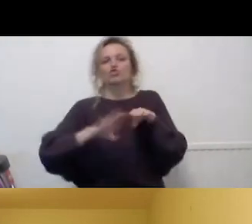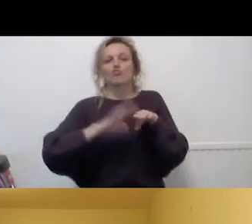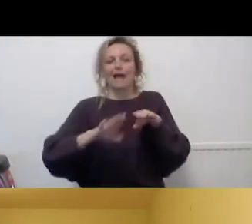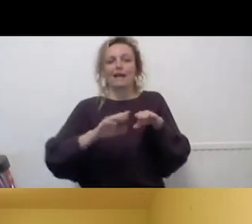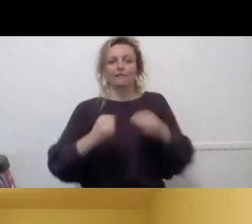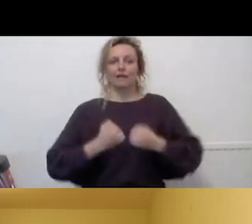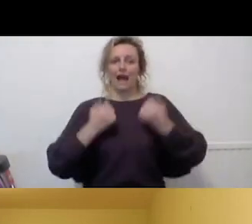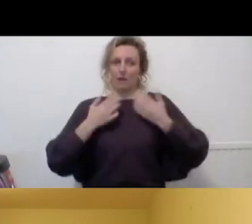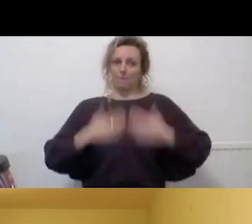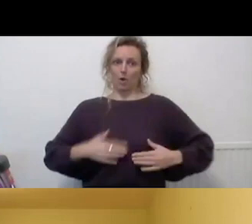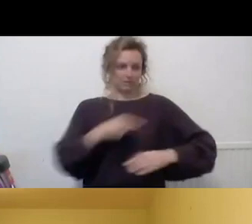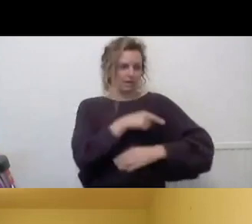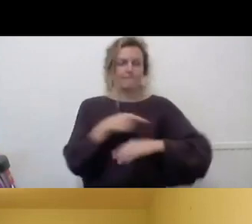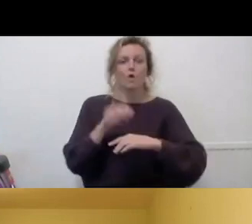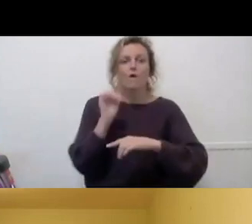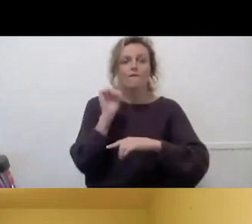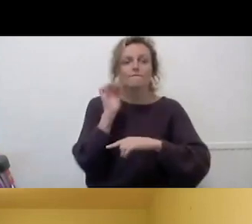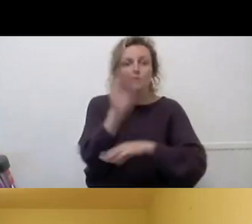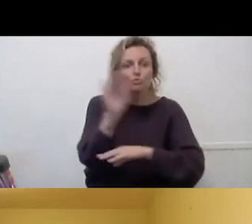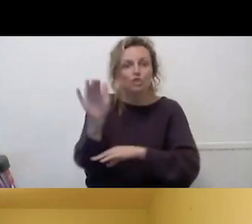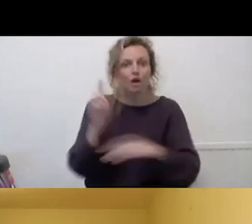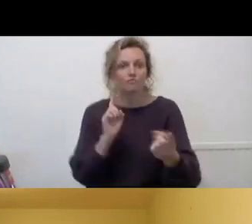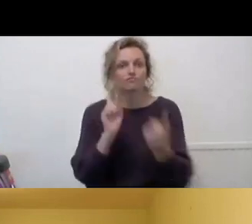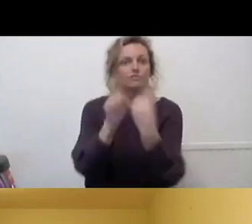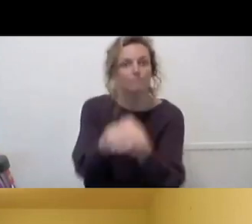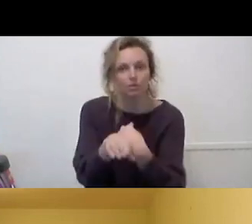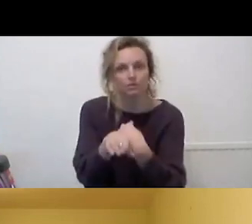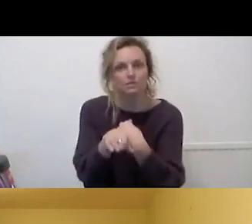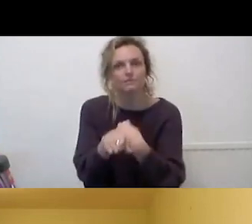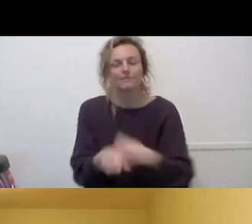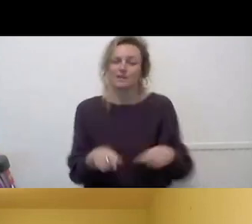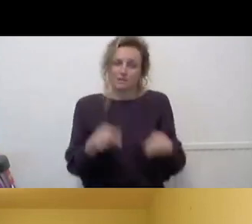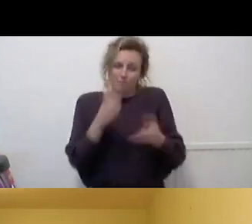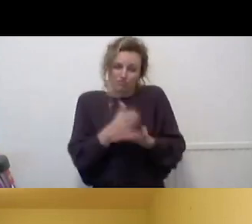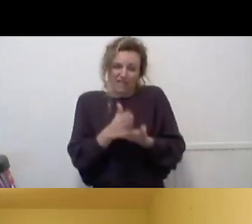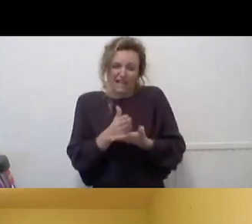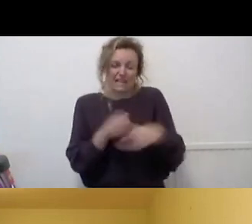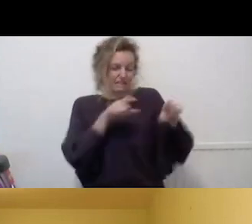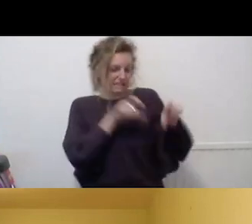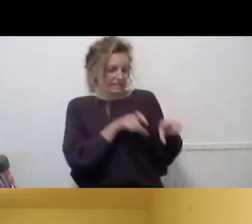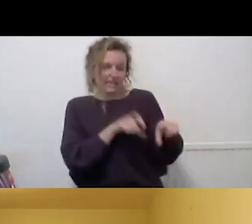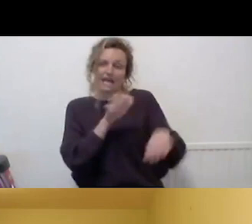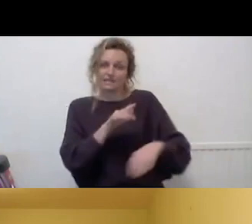there for a very short time, before it's broken down. And when it's gone, it's completely gone. It